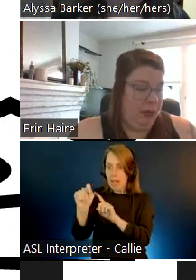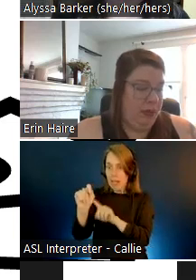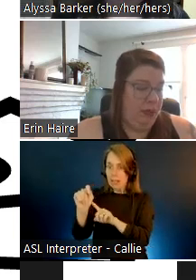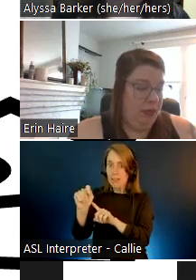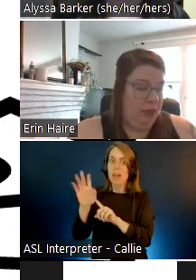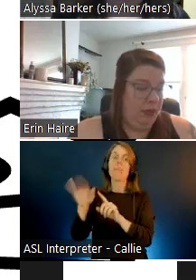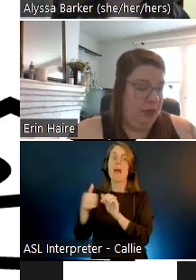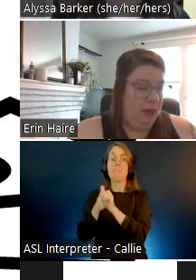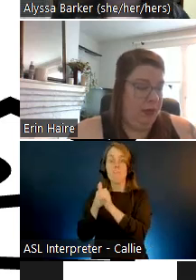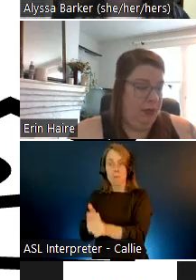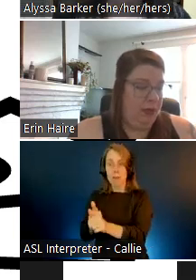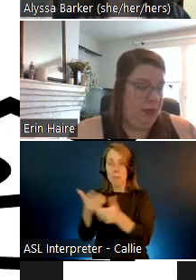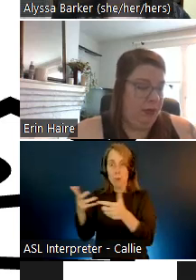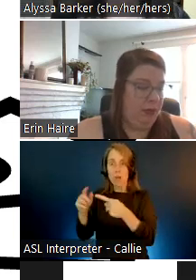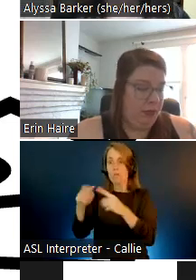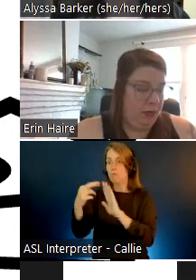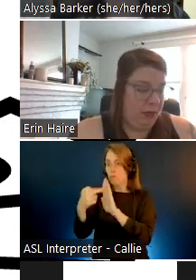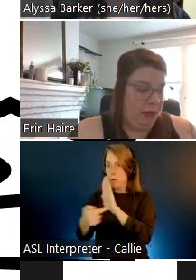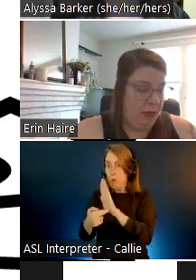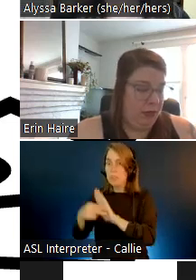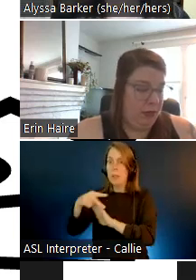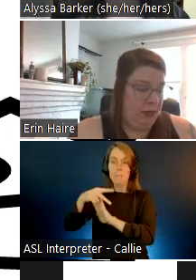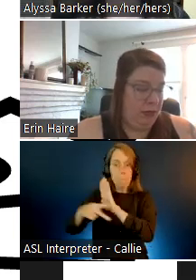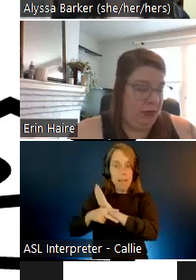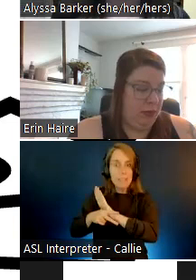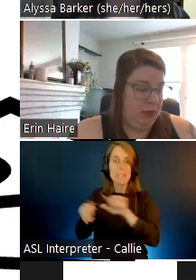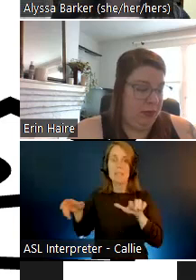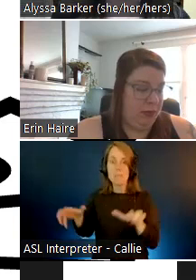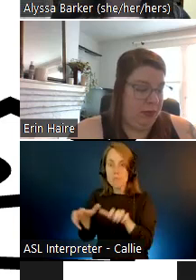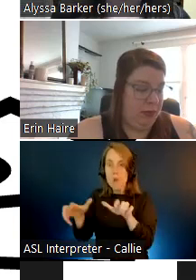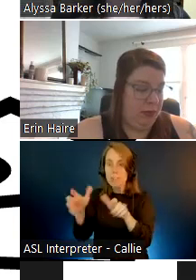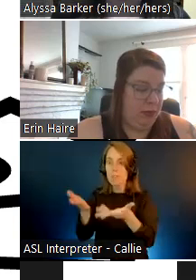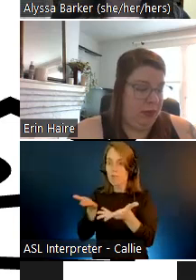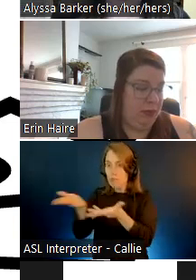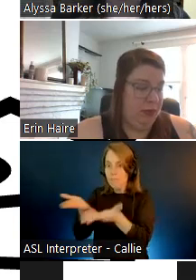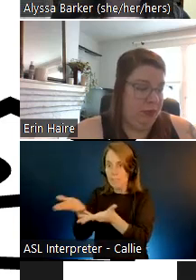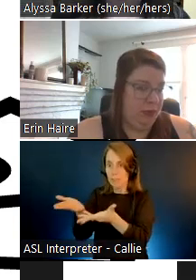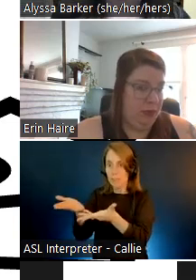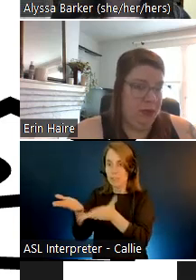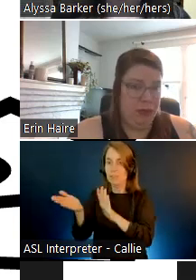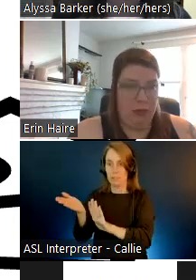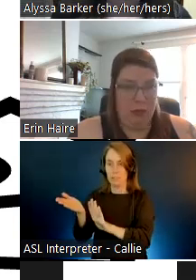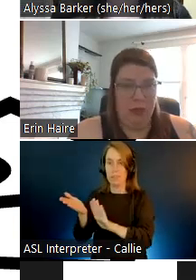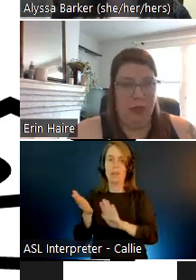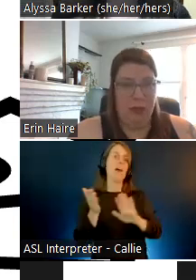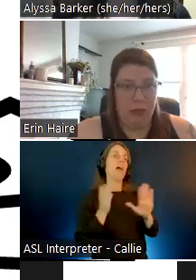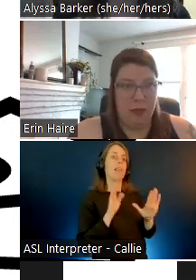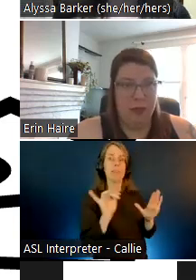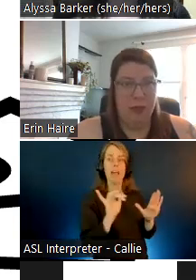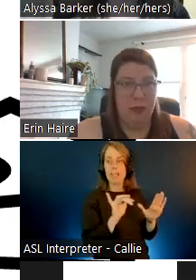or services so it's it's not so much things which you'll see under a reasonable modification